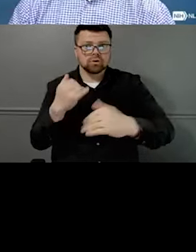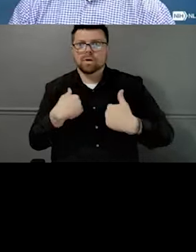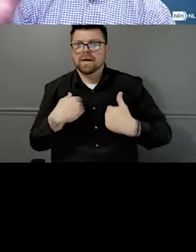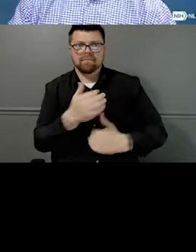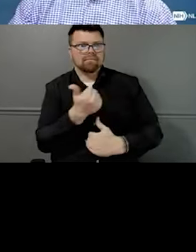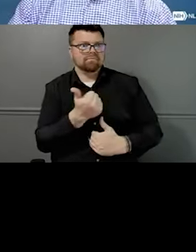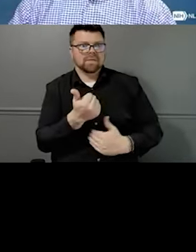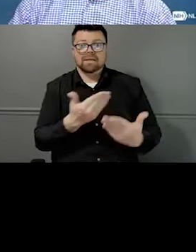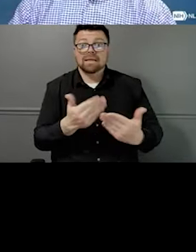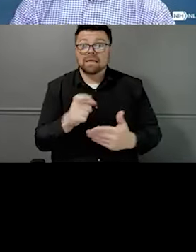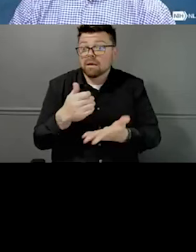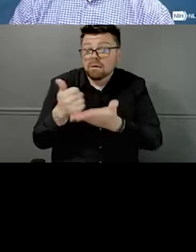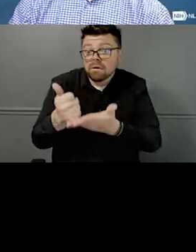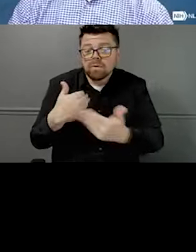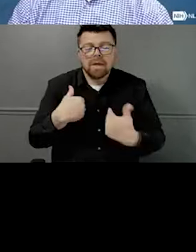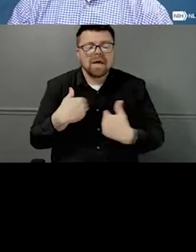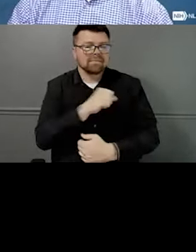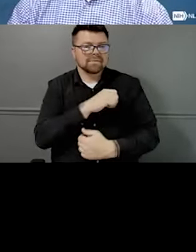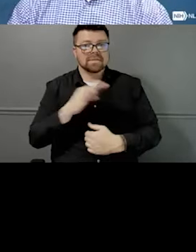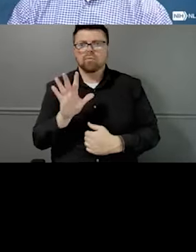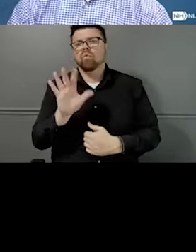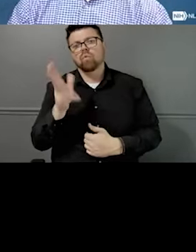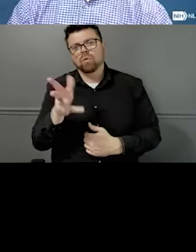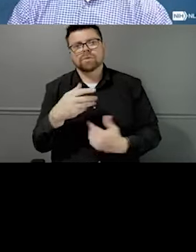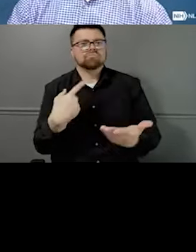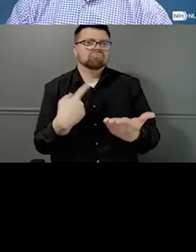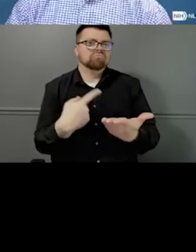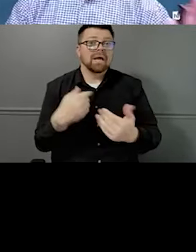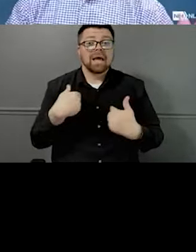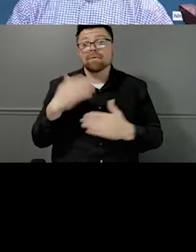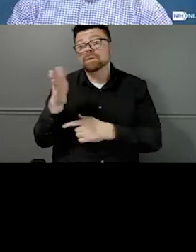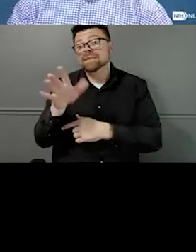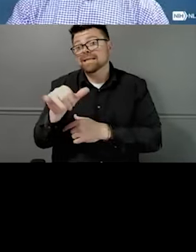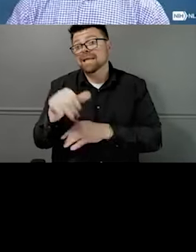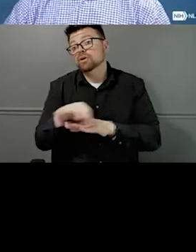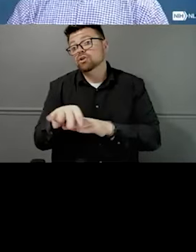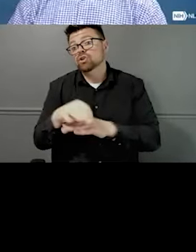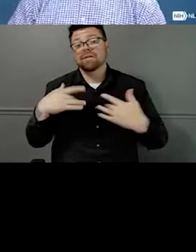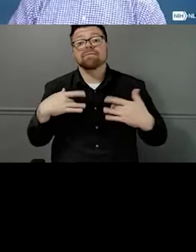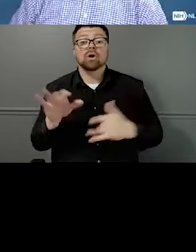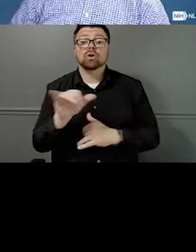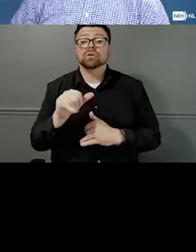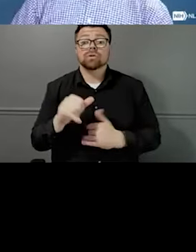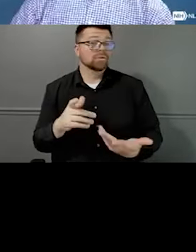and we'll be providing a talk at that function as well. I'm going to end with some helpful resources,